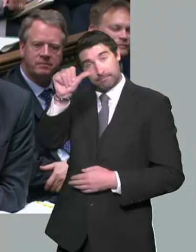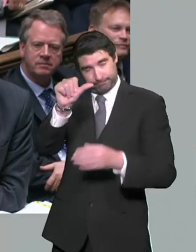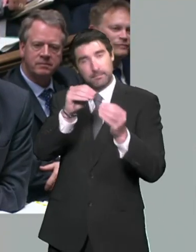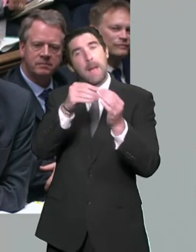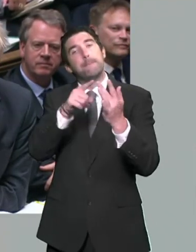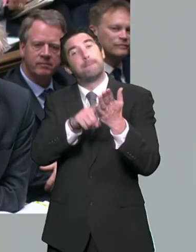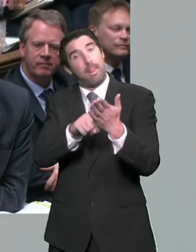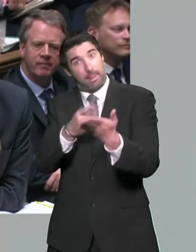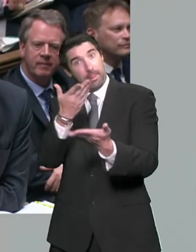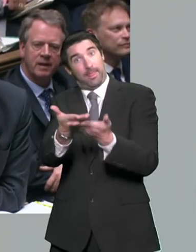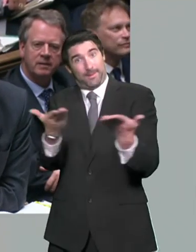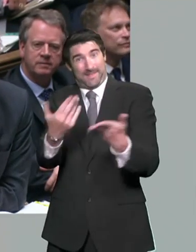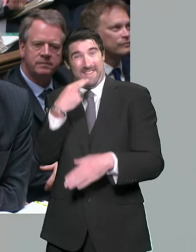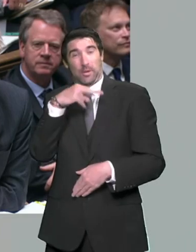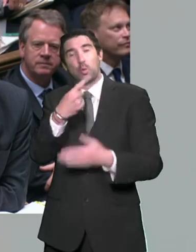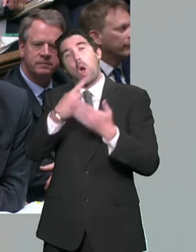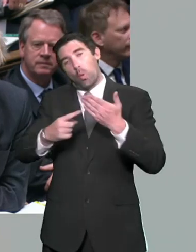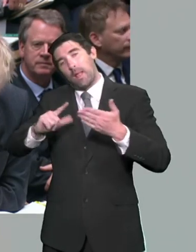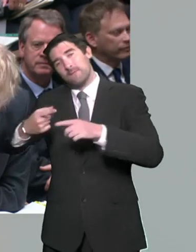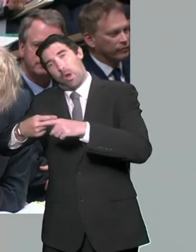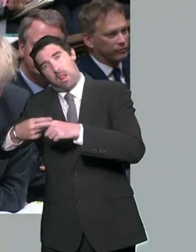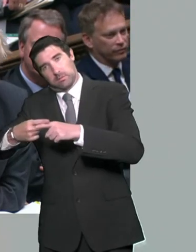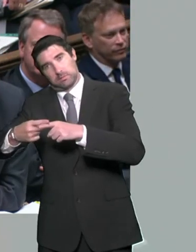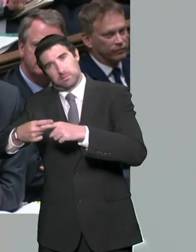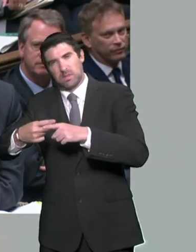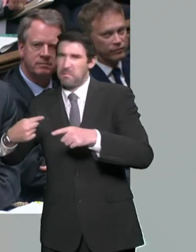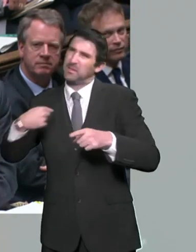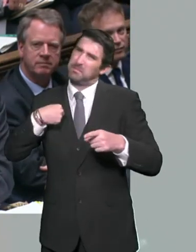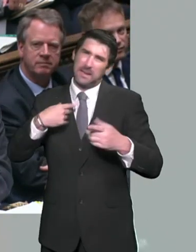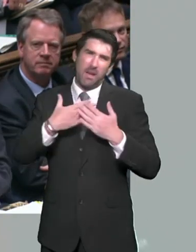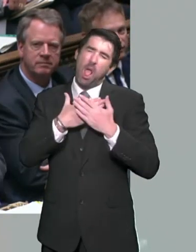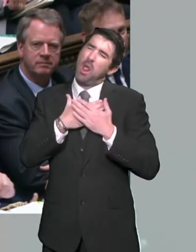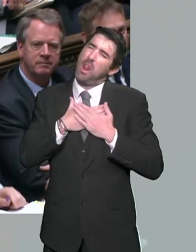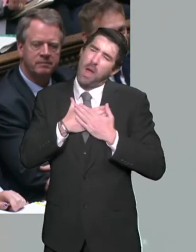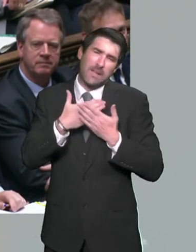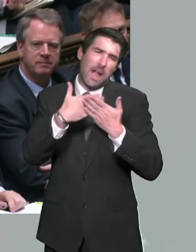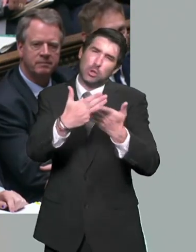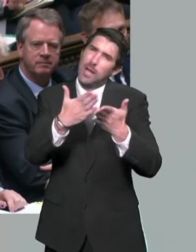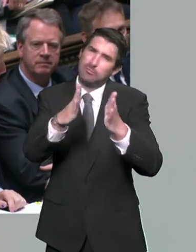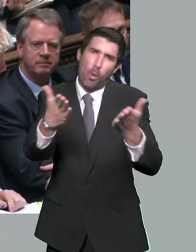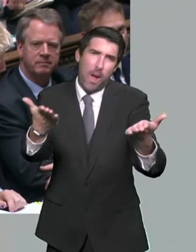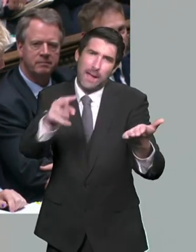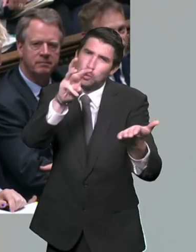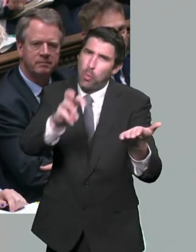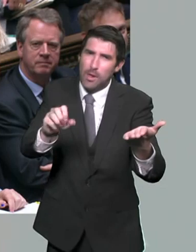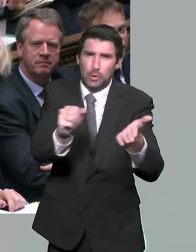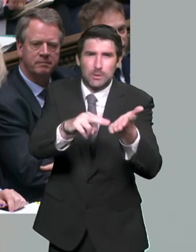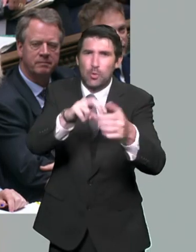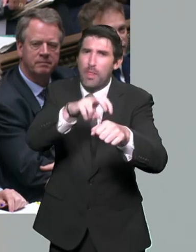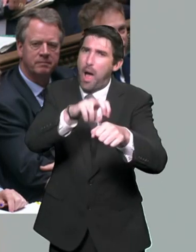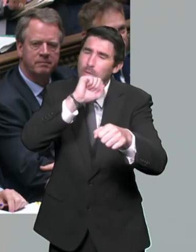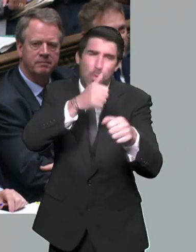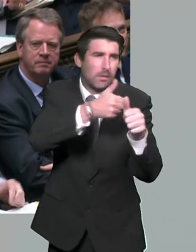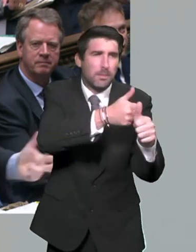But, in a loving and sharing way, we are going to work with the devolved Administrations